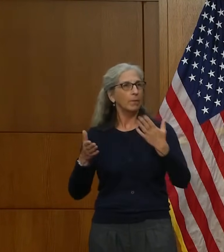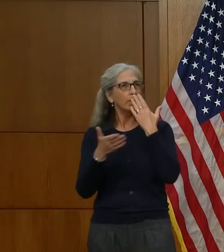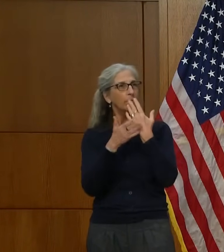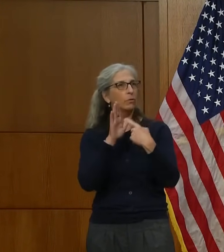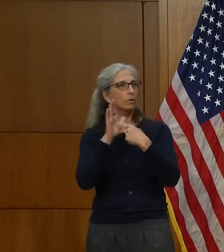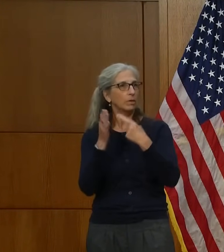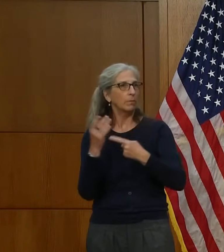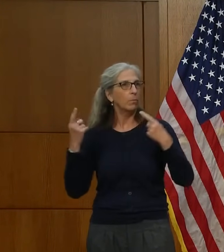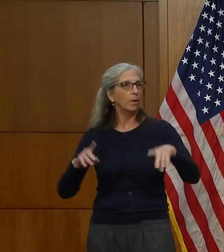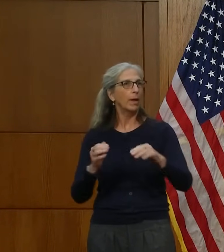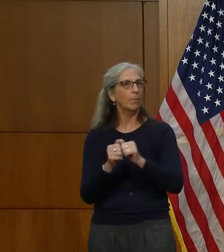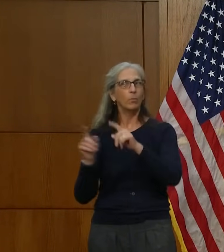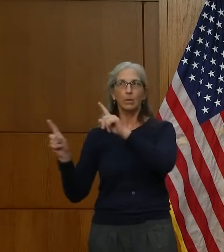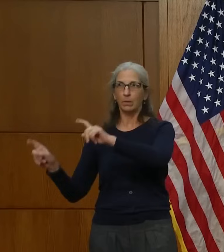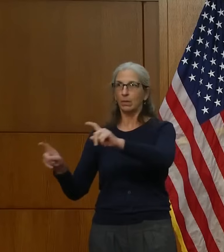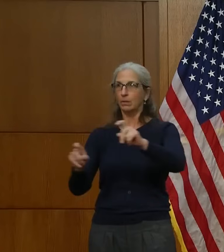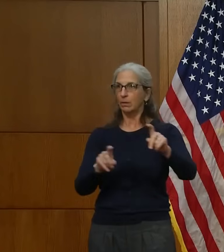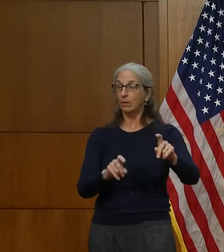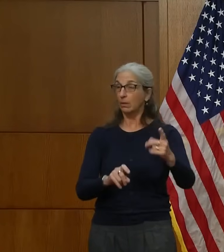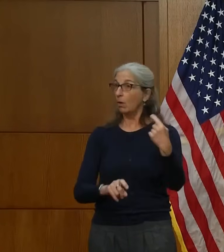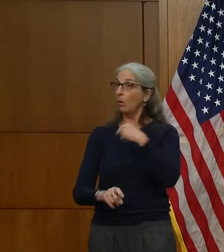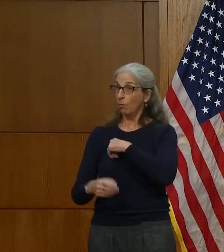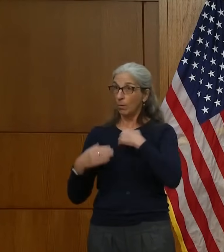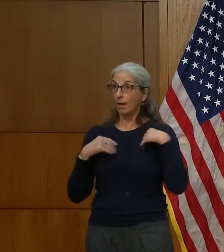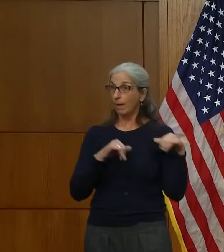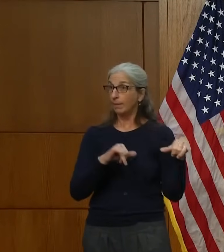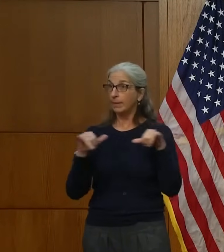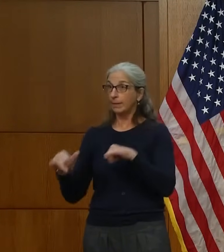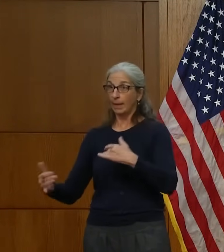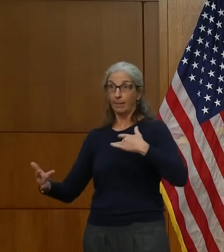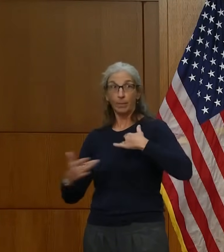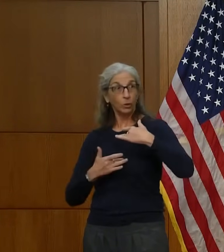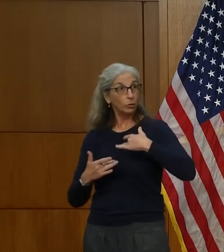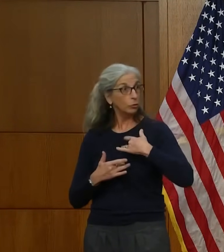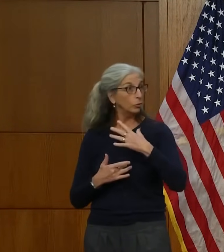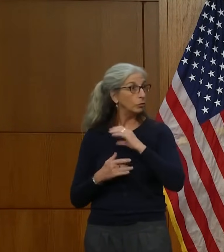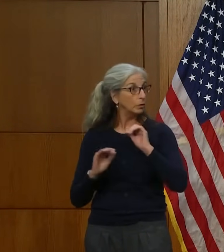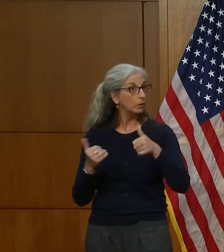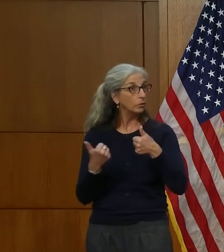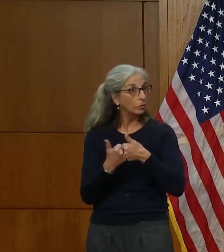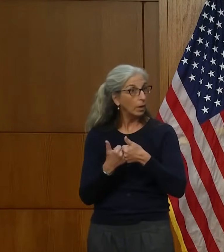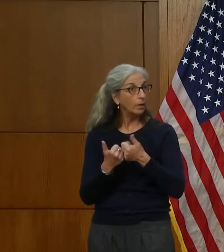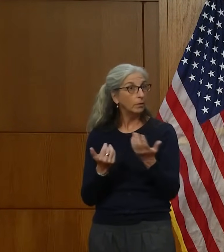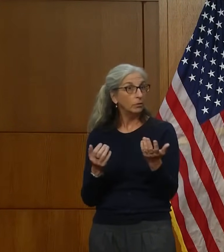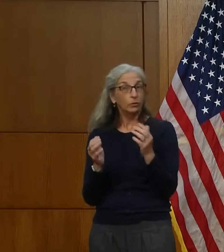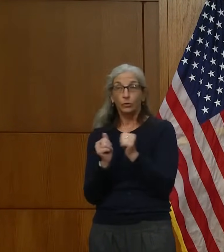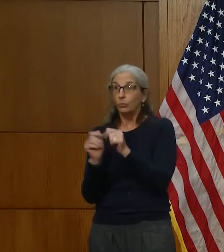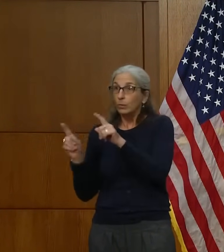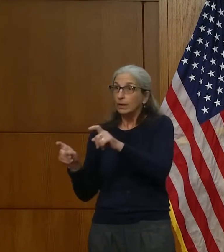BE. I WON'T GIVE YOU A QUICK EXAMPLE. UM, OF WHAT HAPPENED